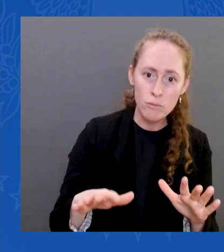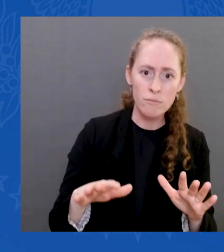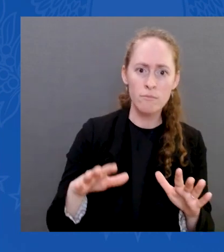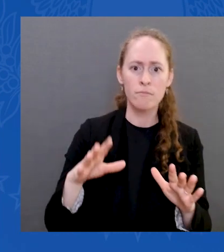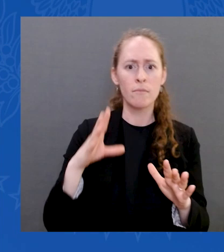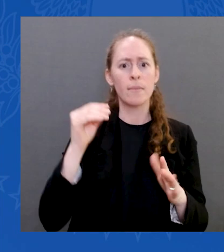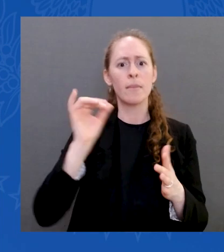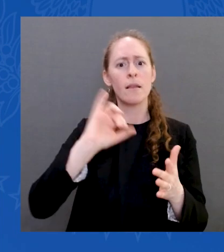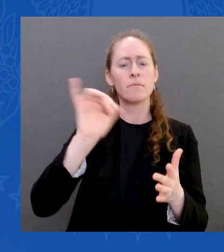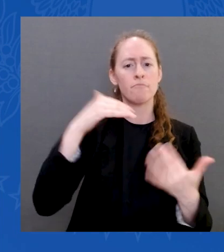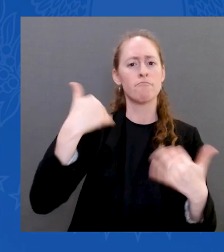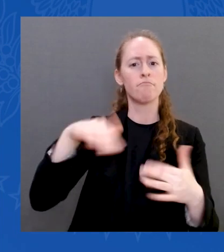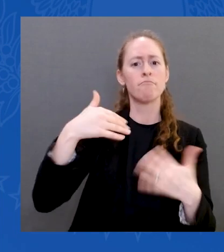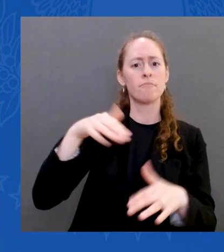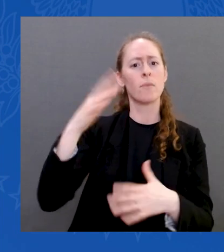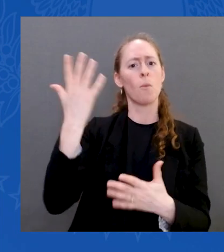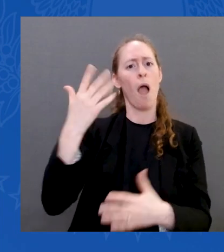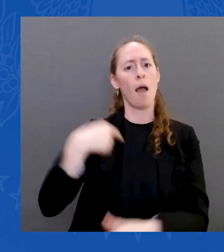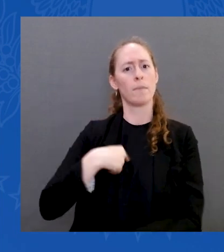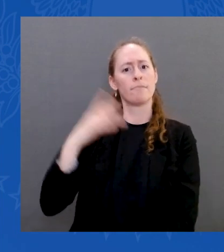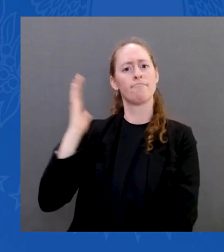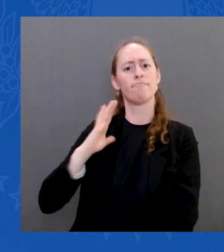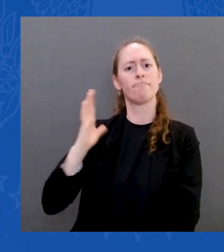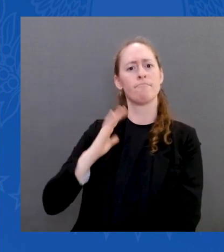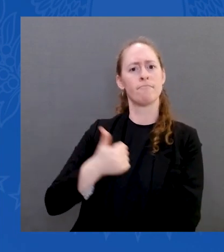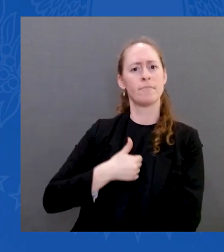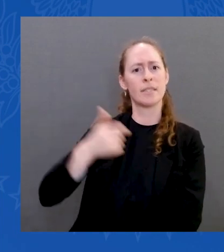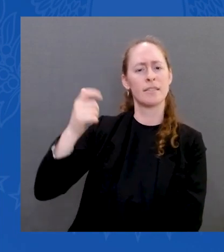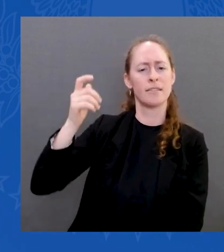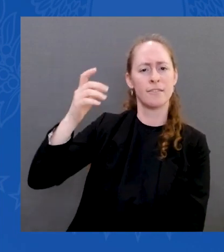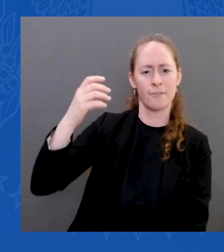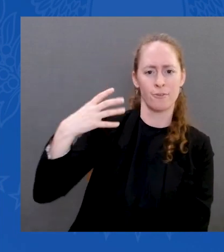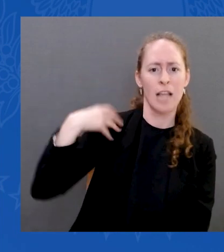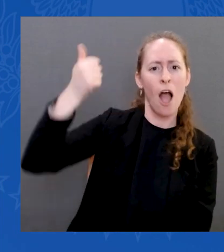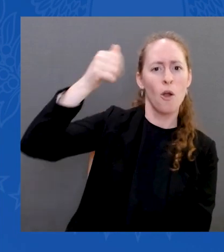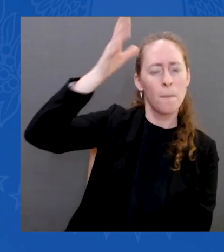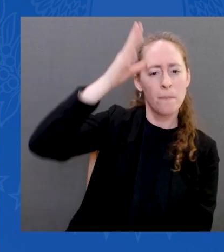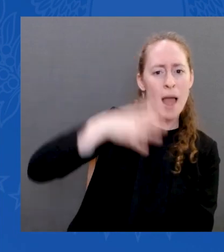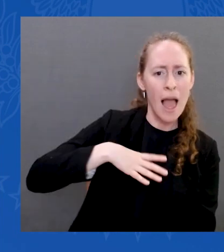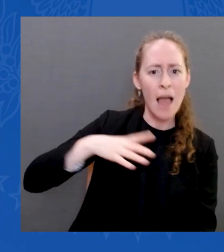It was what I did my whole life. And it took me all that time.